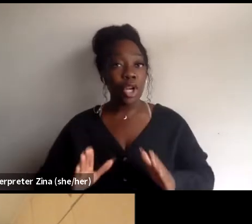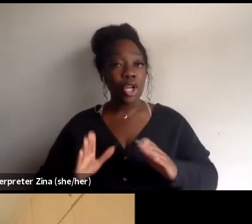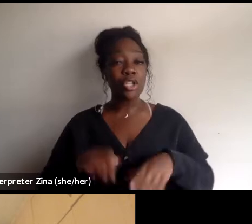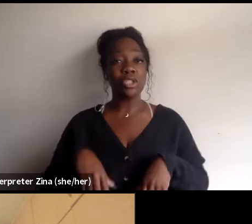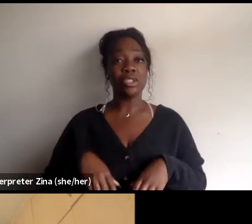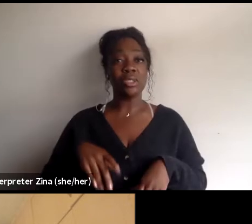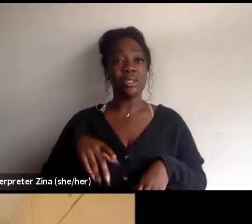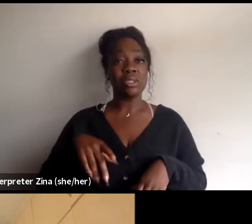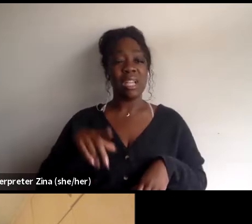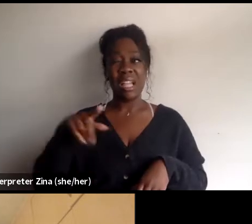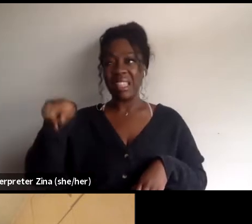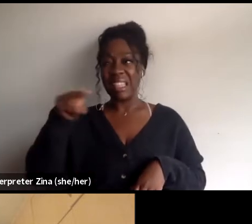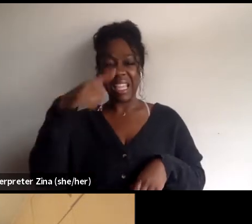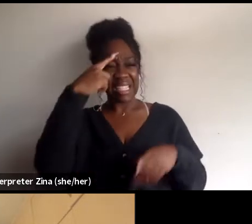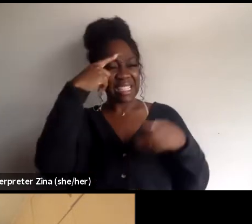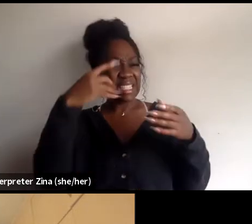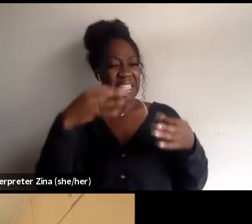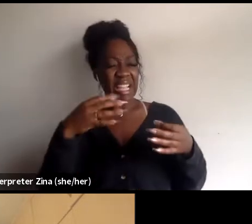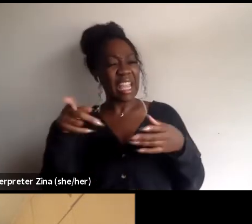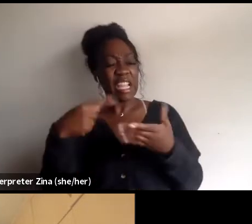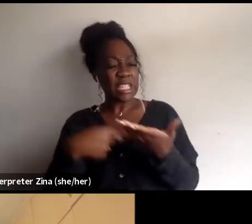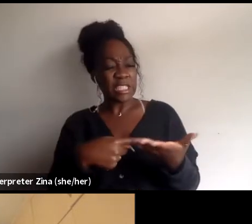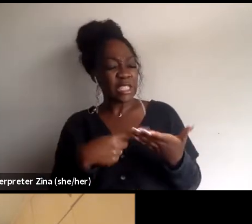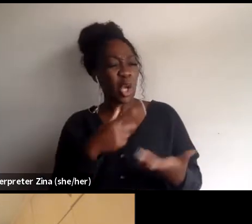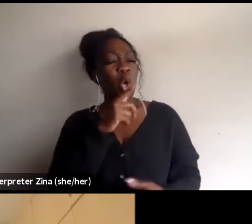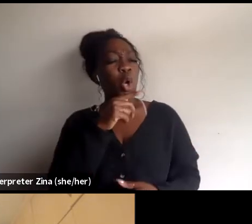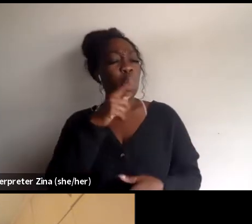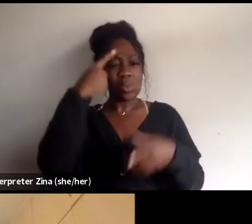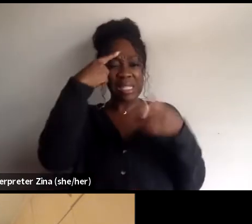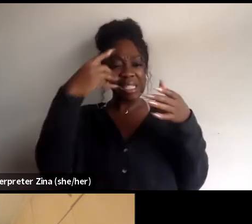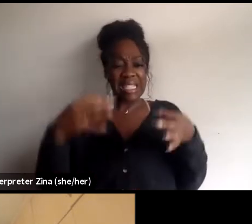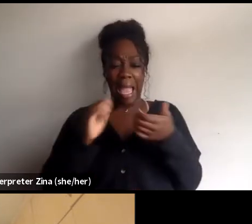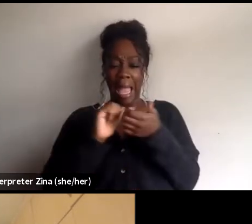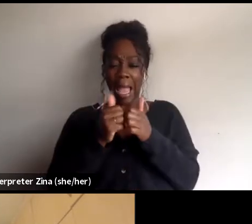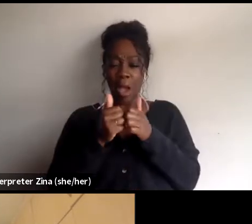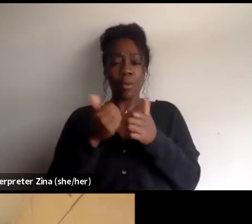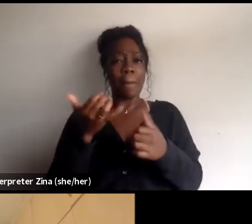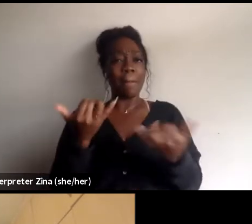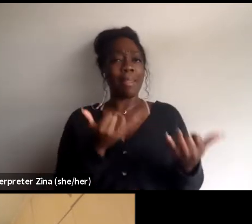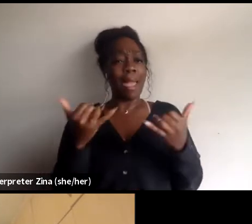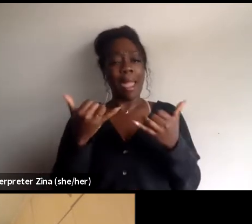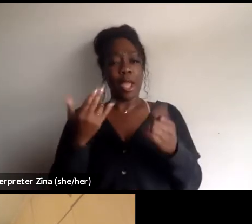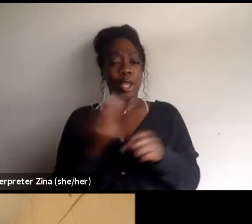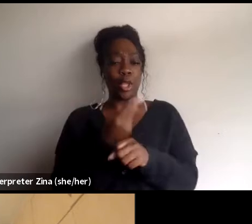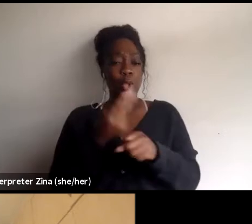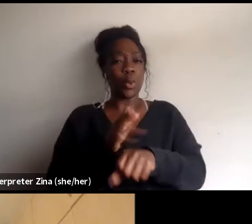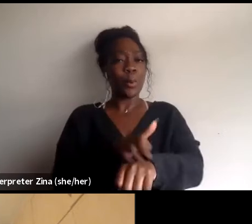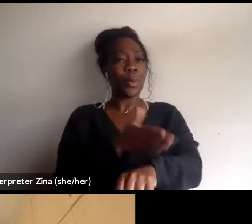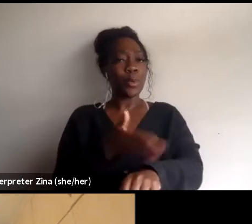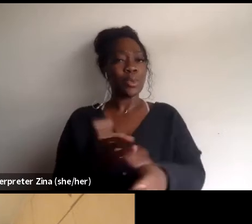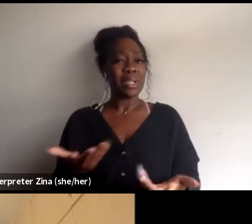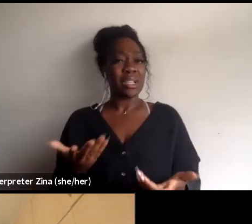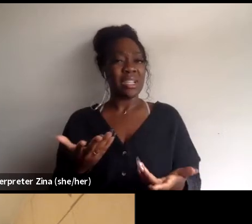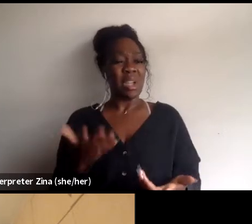who decides that this is playing. Is there other things that you could be using within the body to think about what playing looks like?